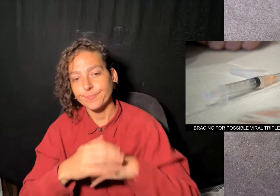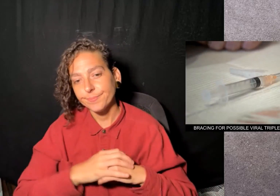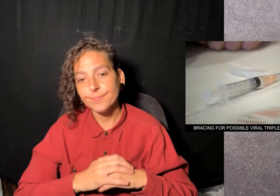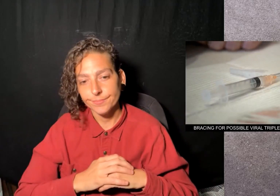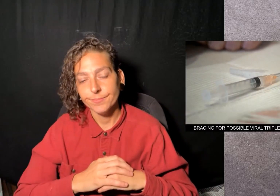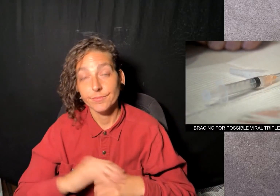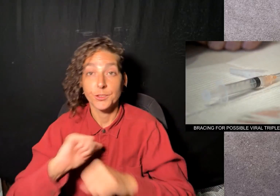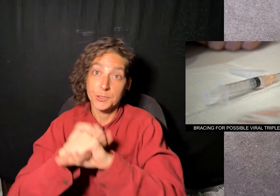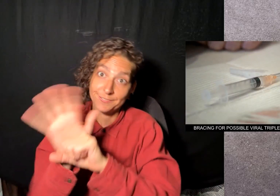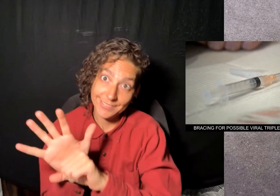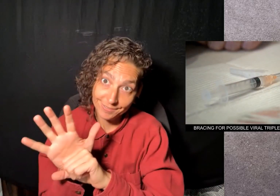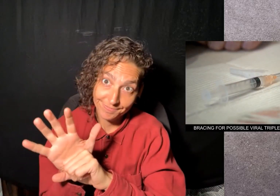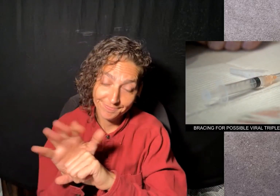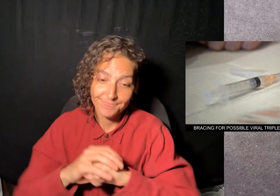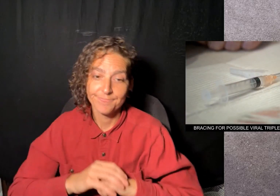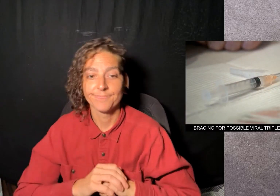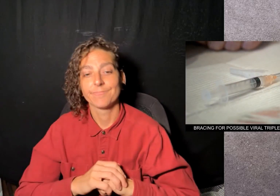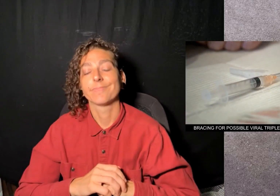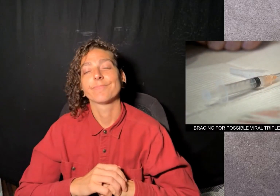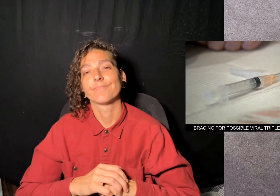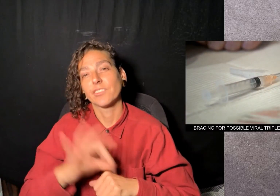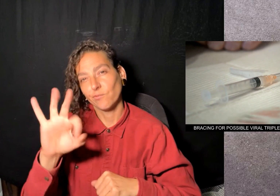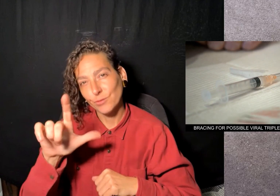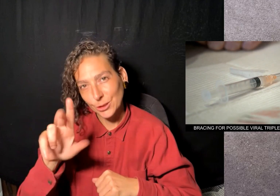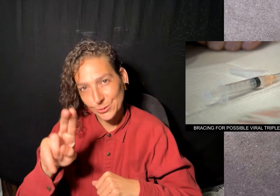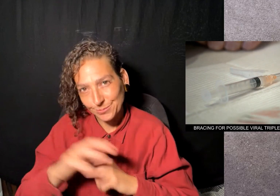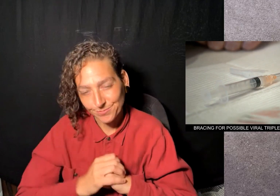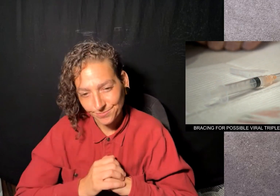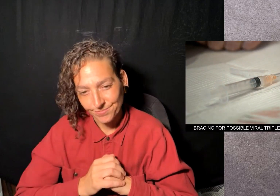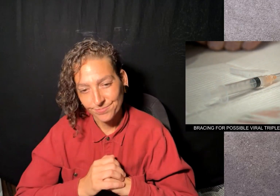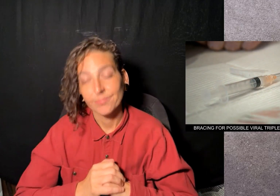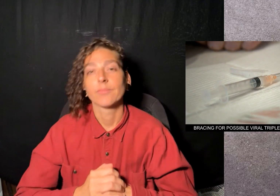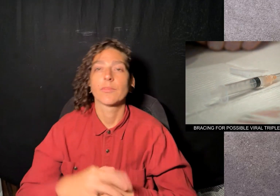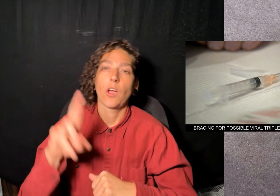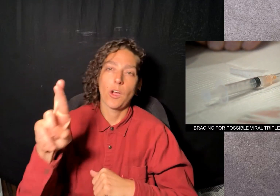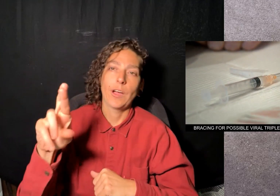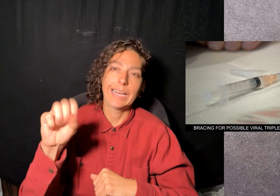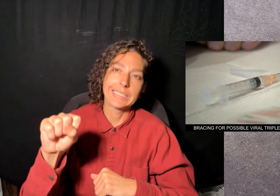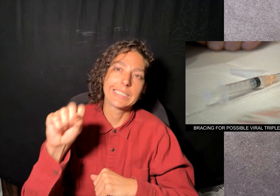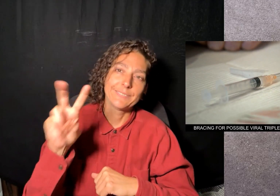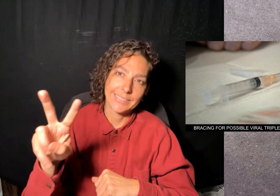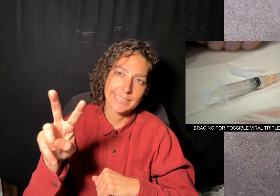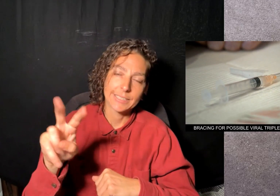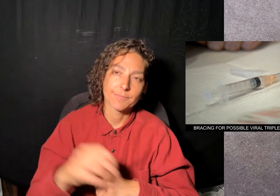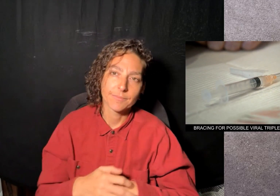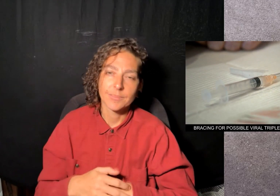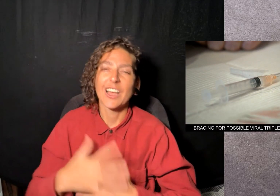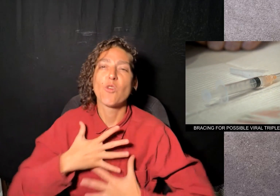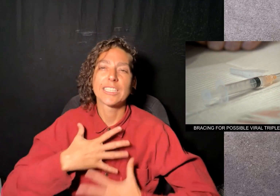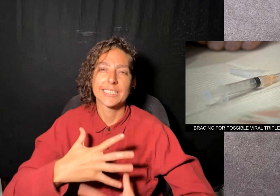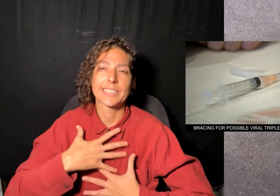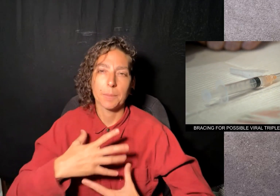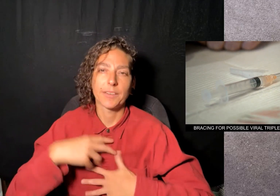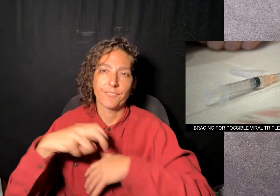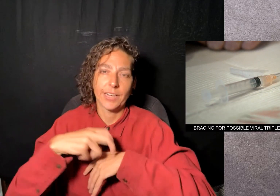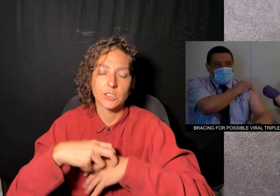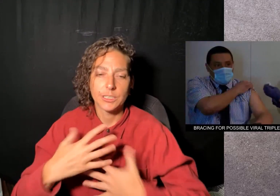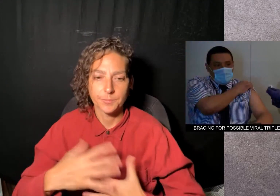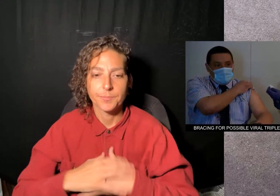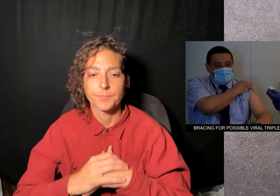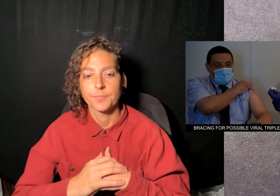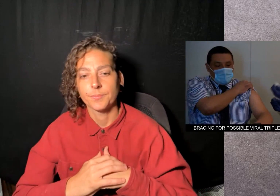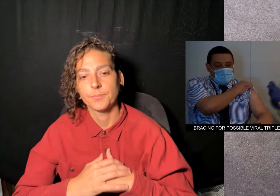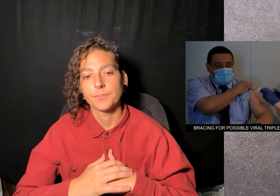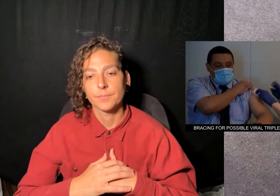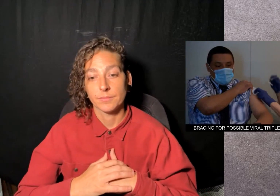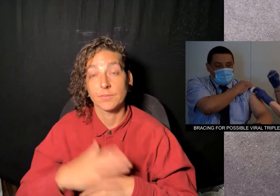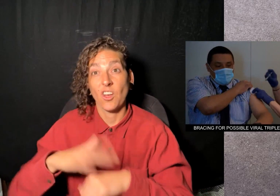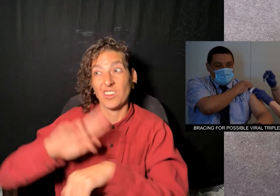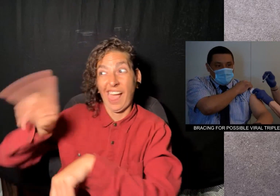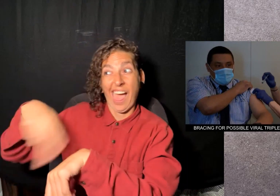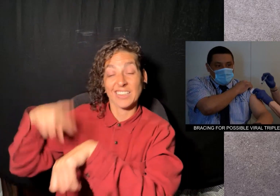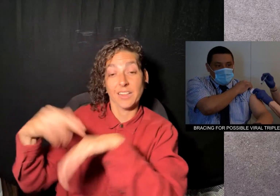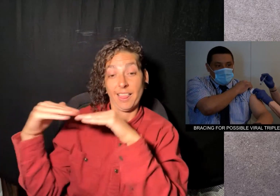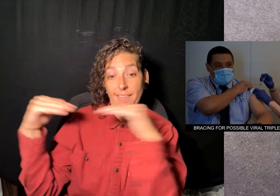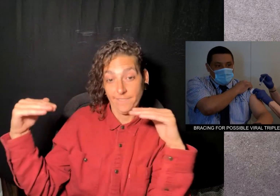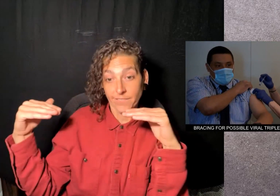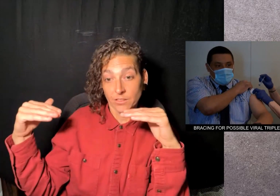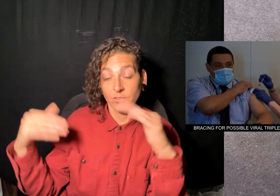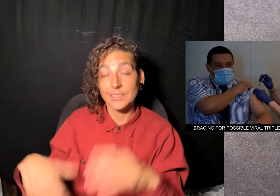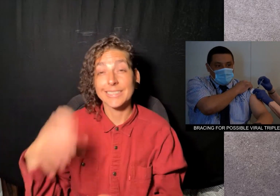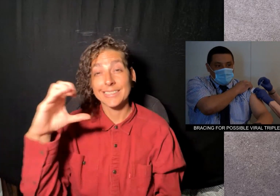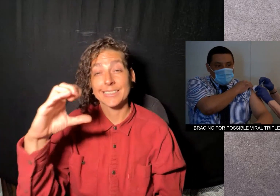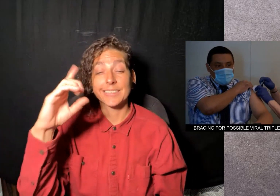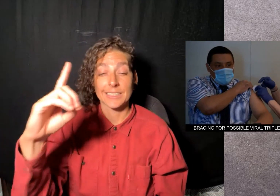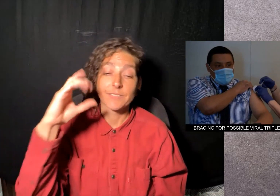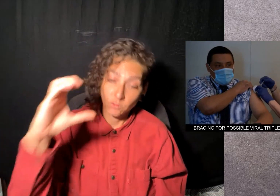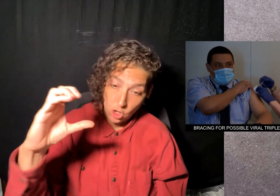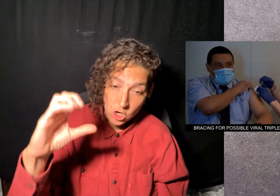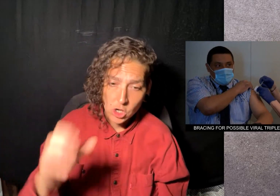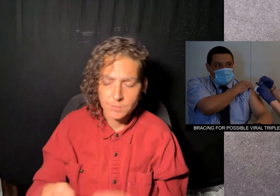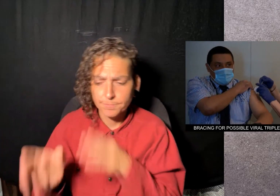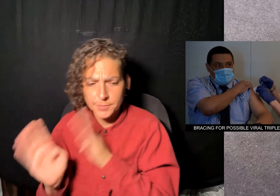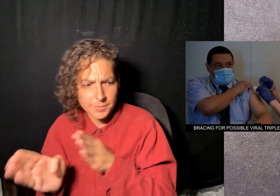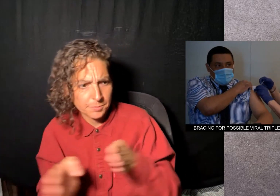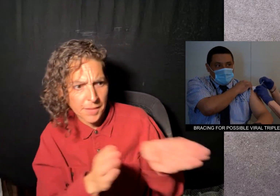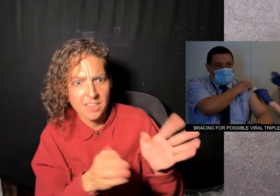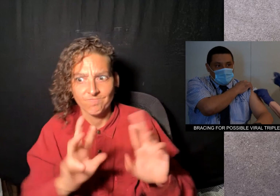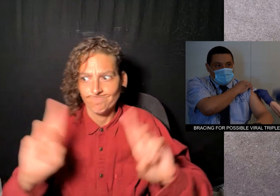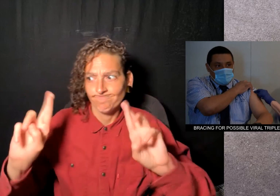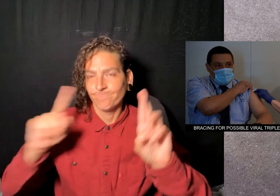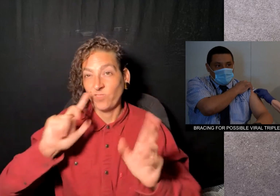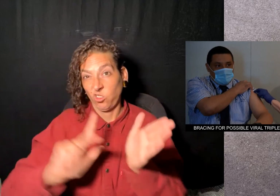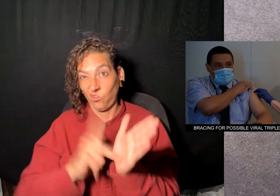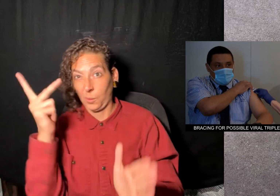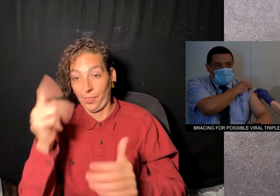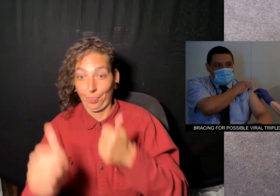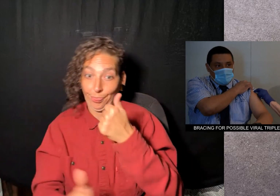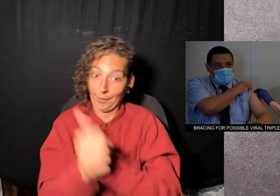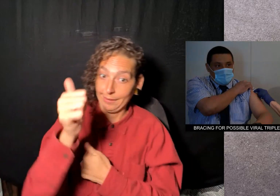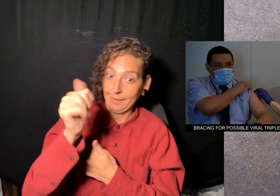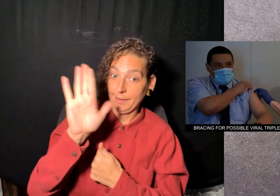Covid 19 the flu and RSV on the national level the centers for disease and prevention is